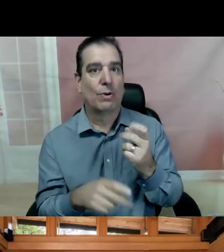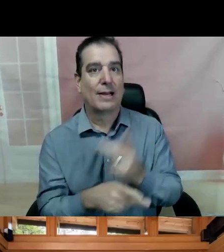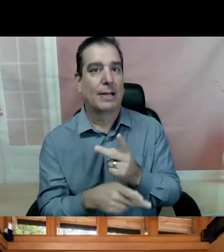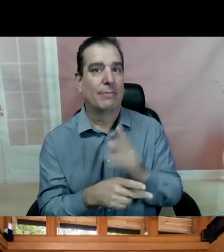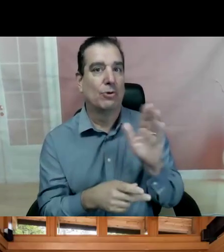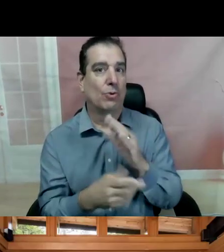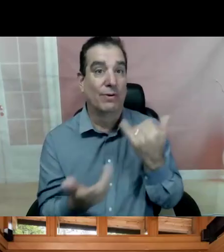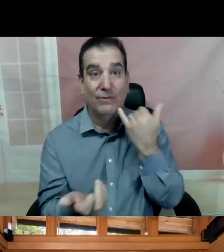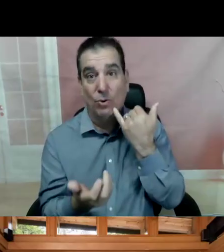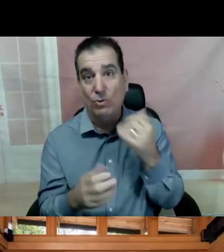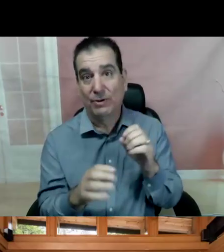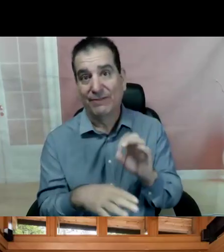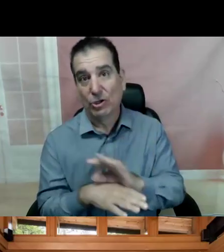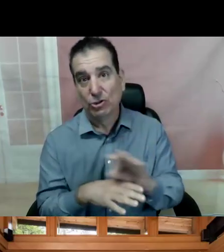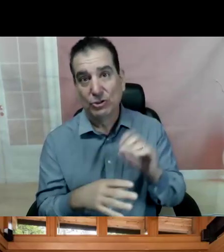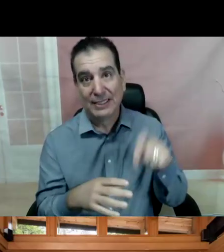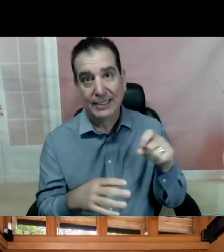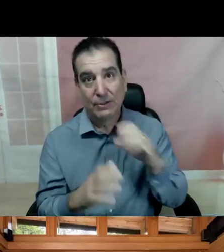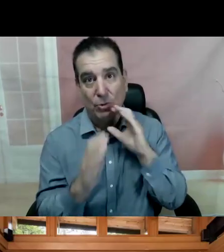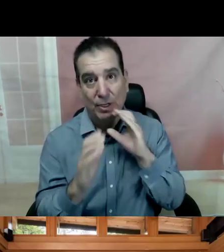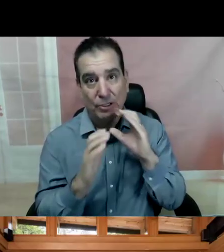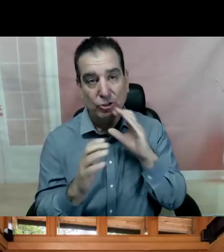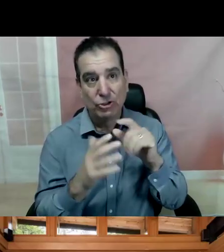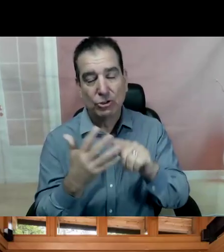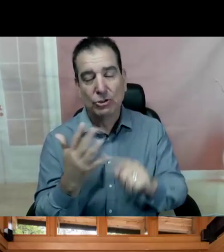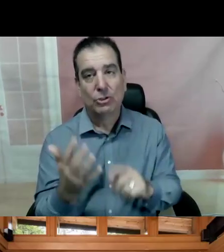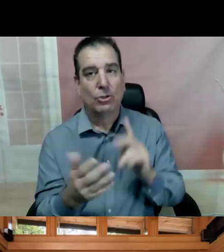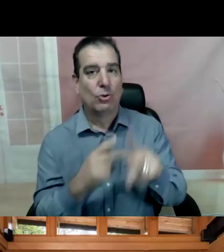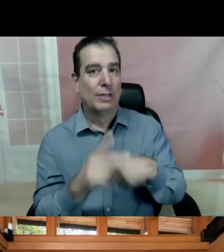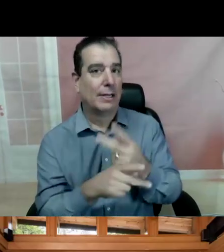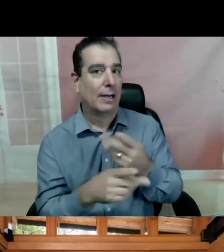battery, something that we could charge that we'd keep maybe a phone functioning if you need that